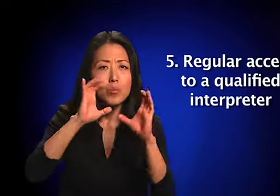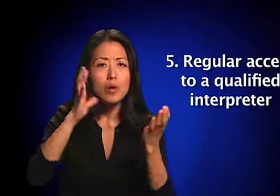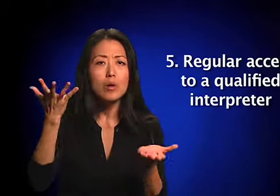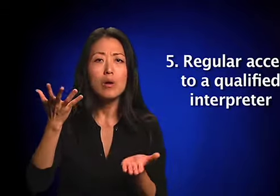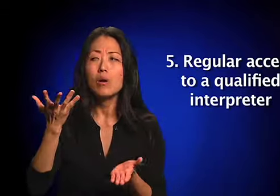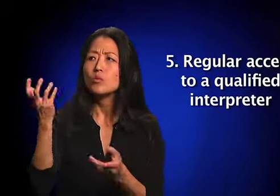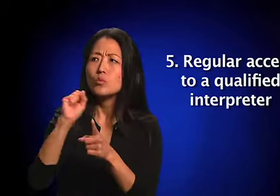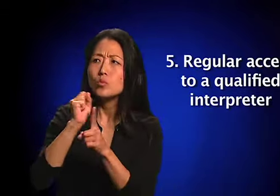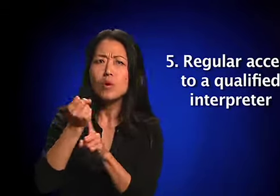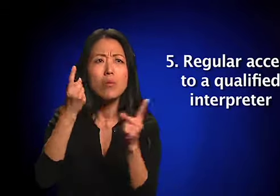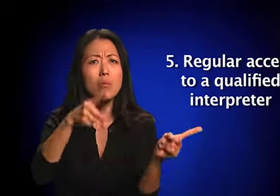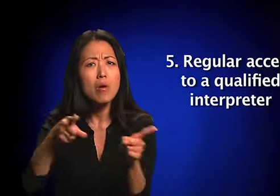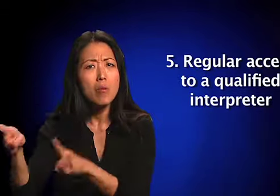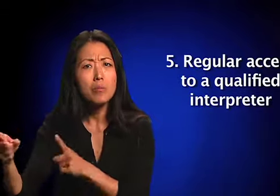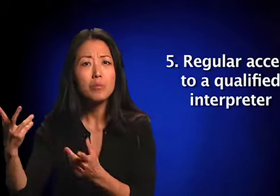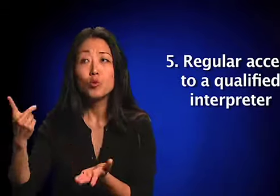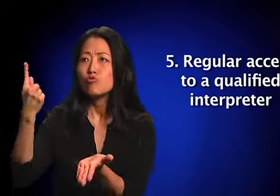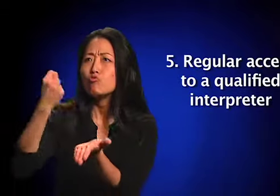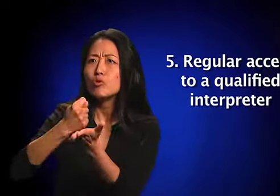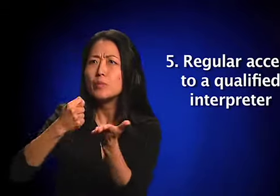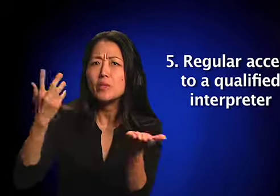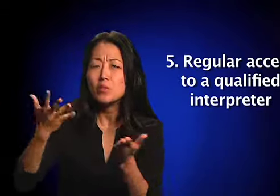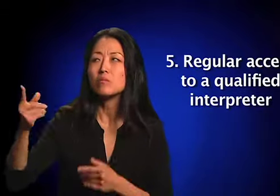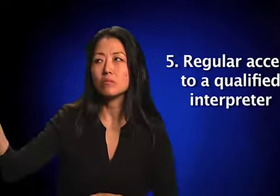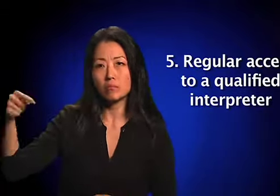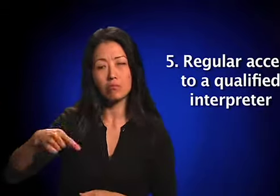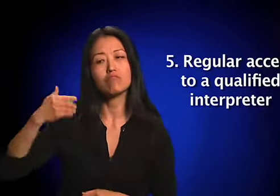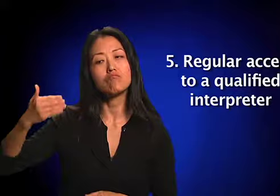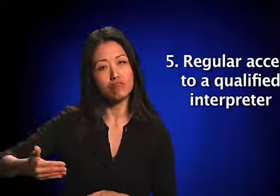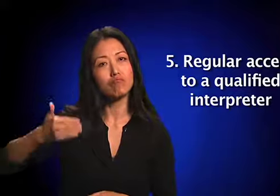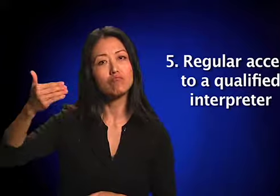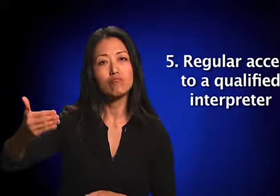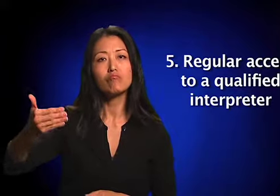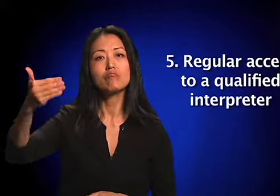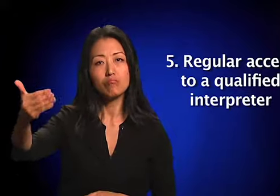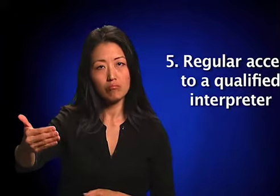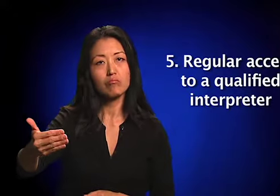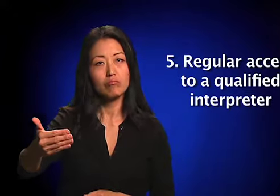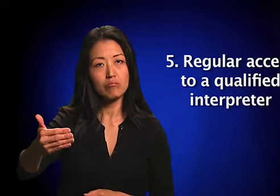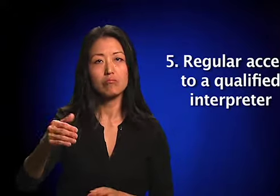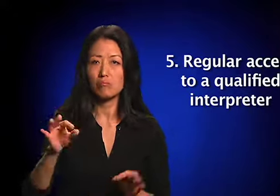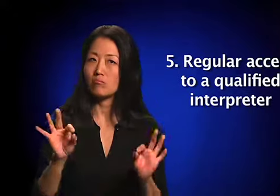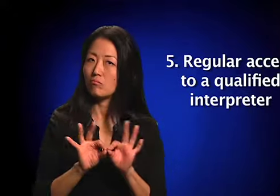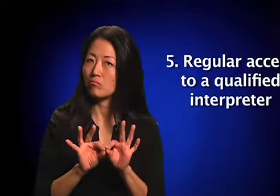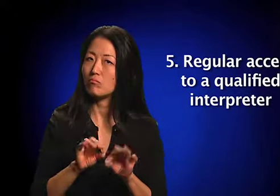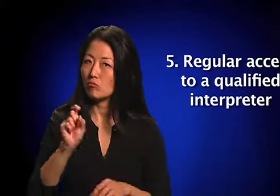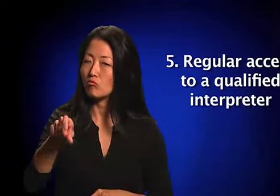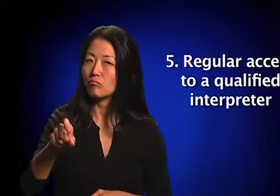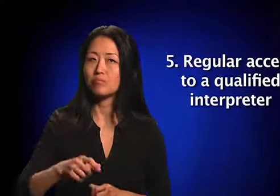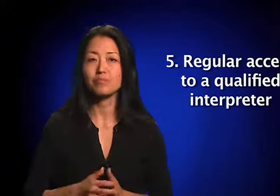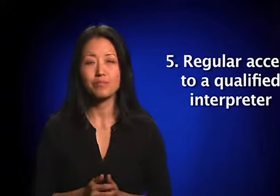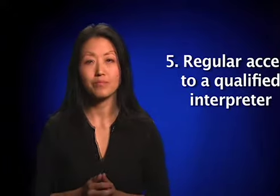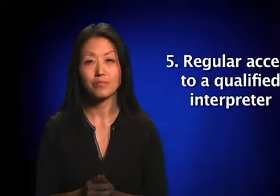so that you can better understand your situation and treatment.